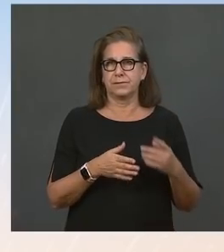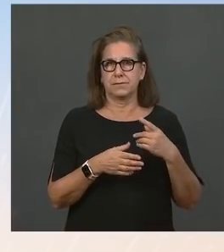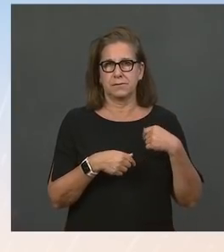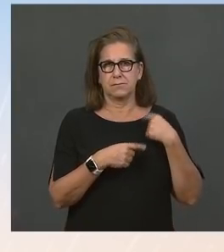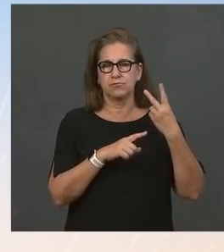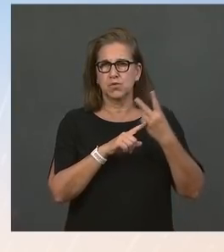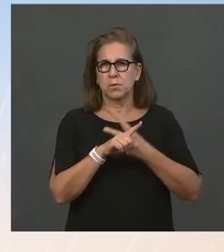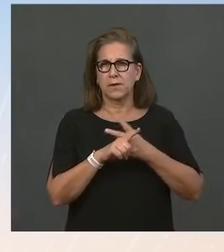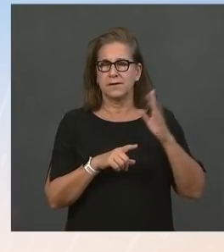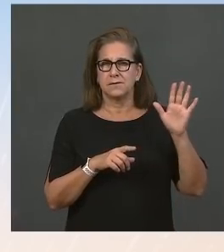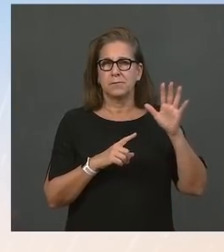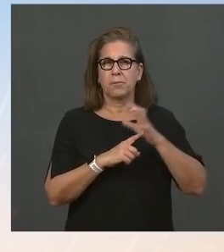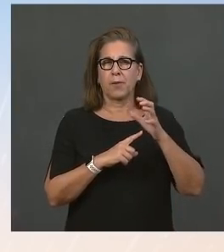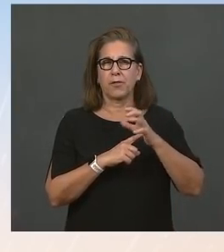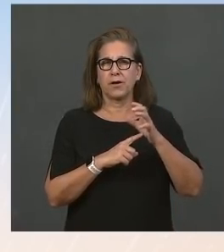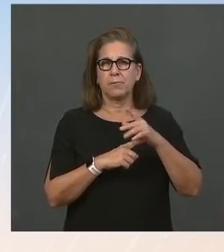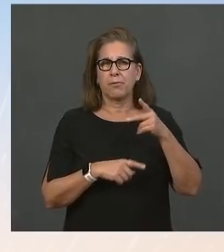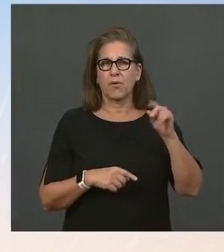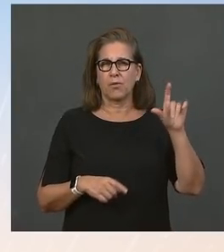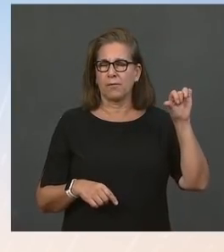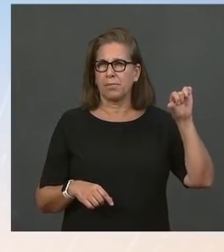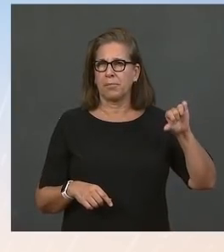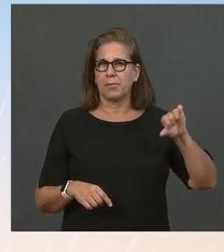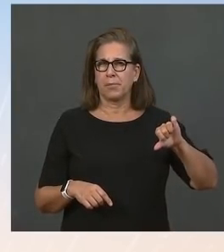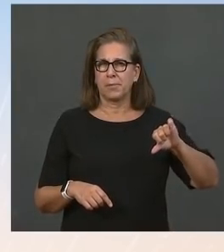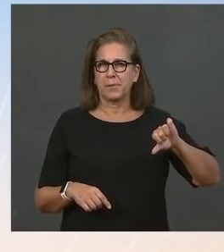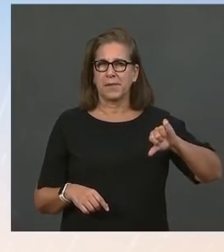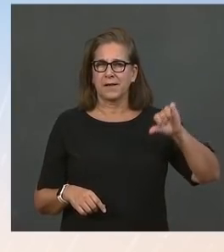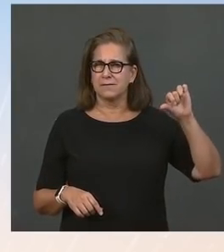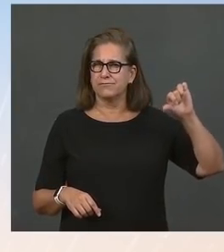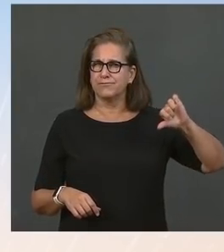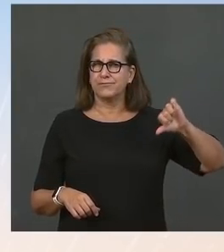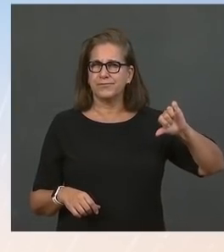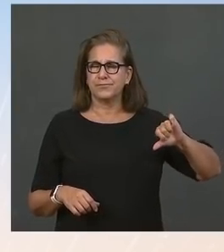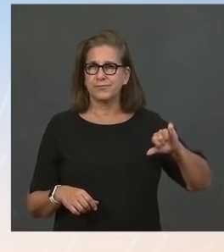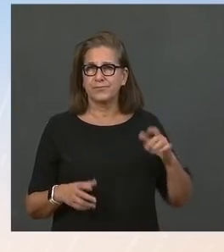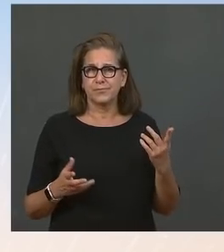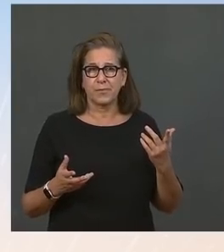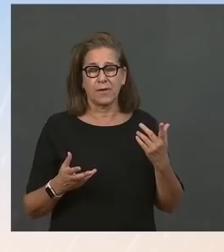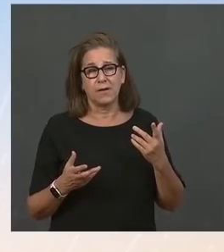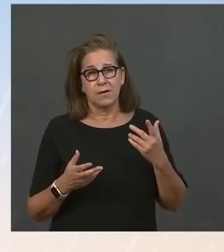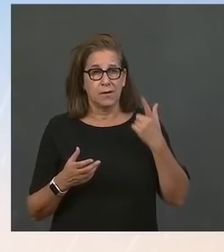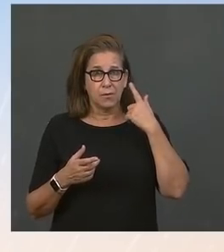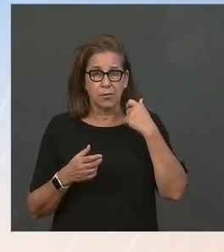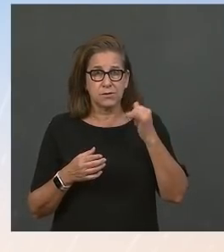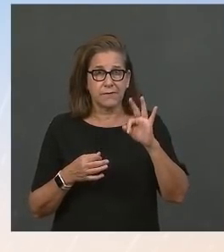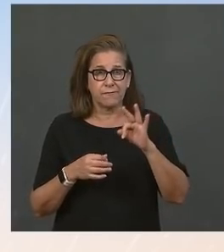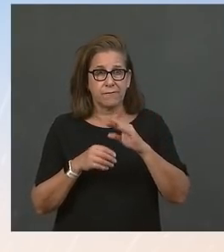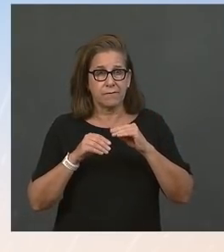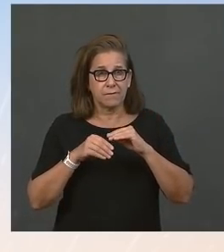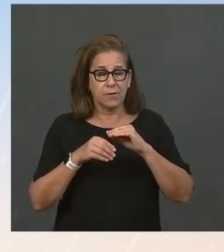why you think that is? I know you've mentioned COVID before, but is it also because of the chaotic withdrawal from Afghanistan?